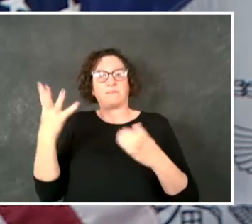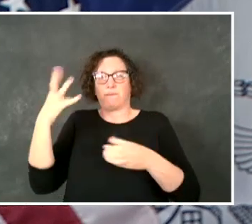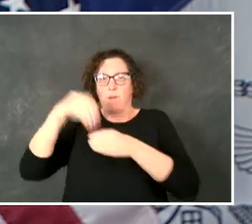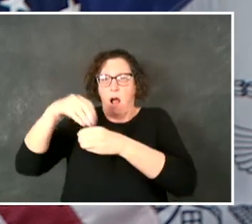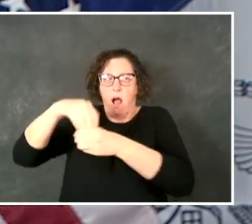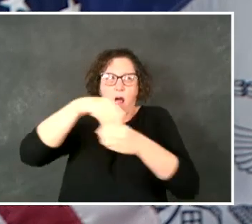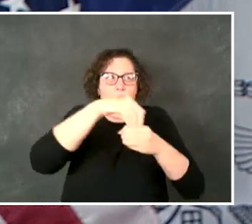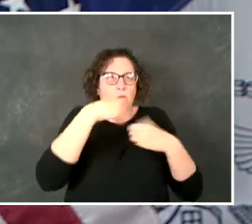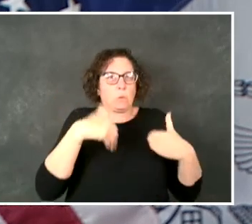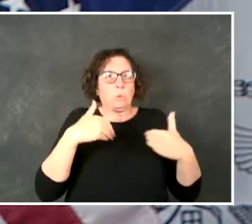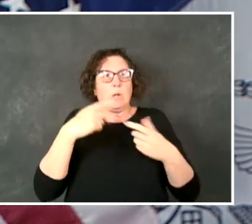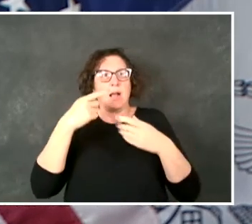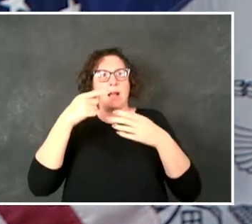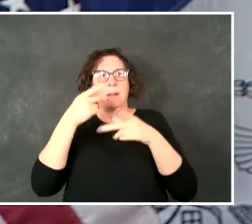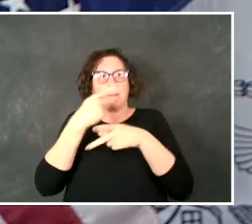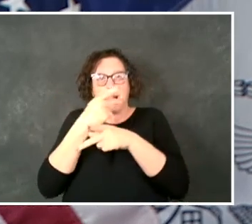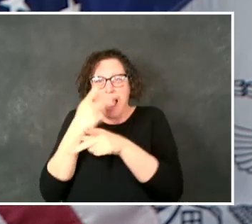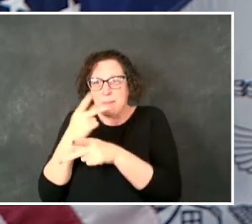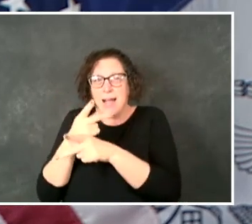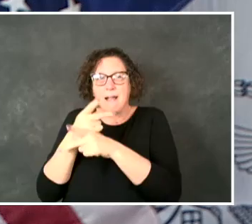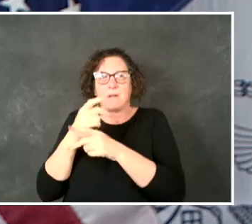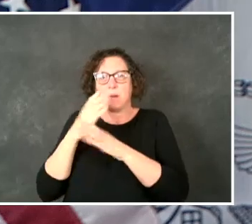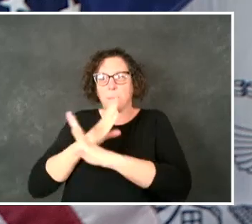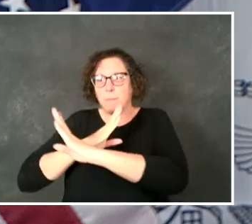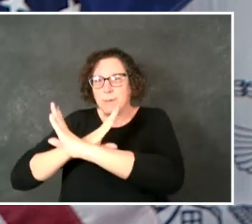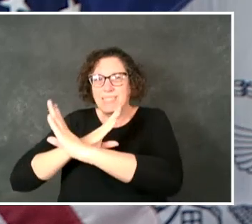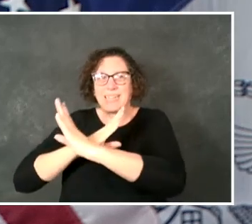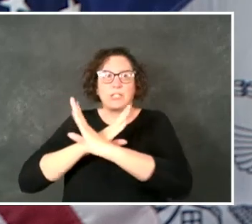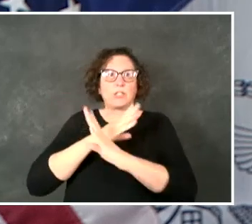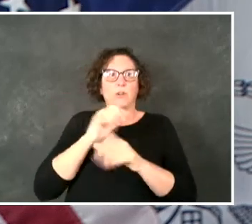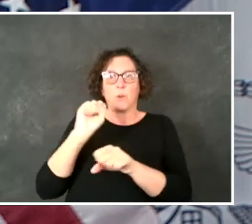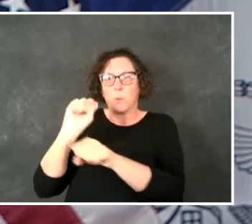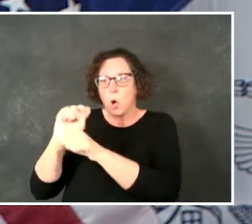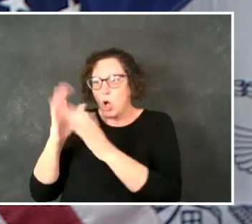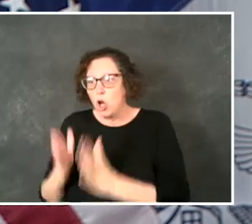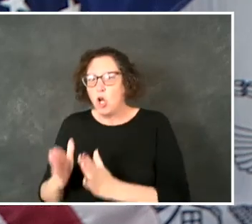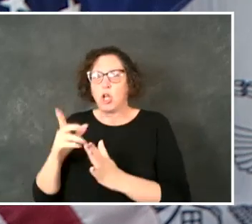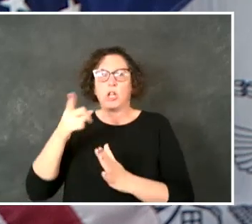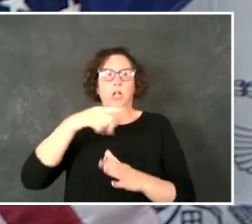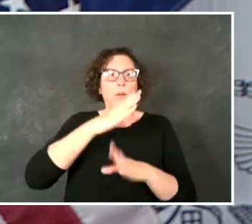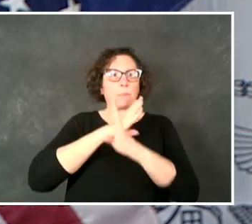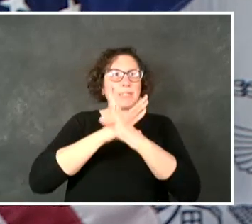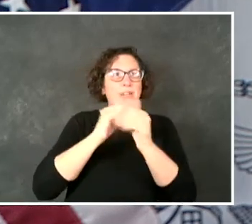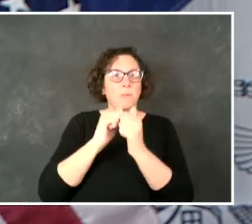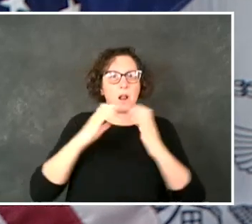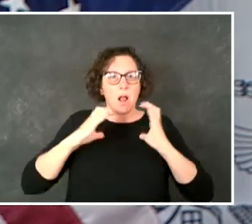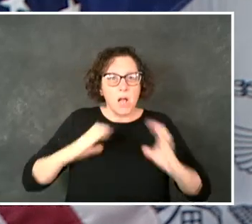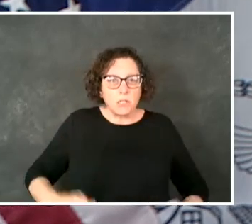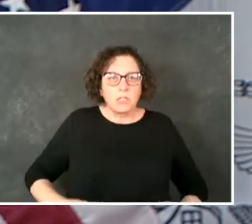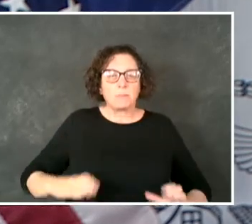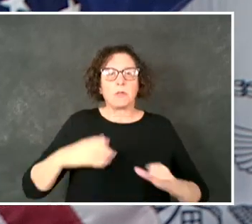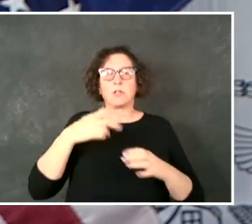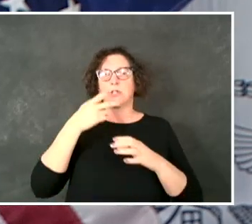REAL QUESTIONS ABOUT HOW MUCH DISTANNCIG, HOW YOU PROTECT CUSTOMERS, HOW YOU PROTECT THE OLFKS WHO WORK IN